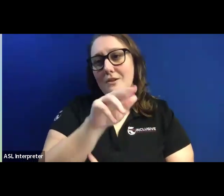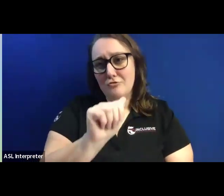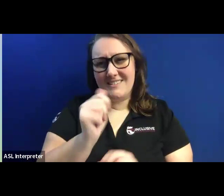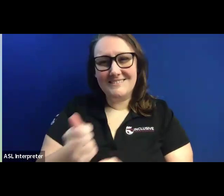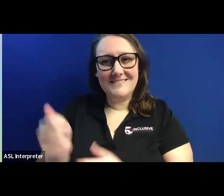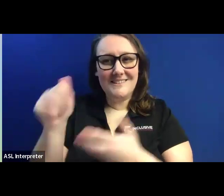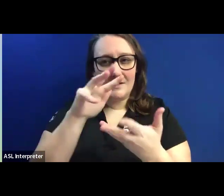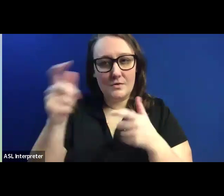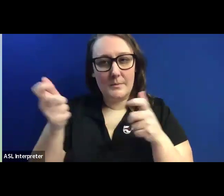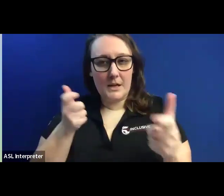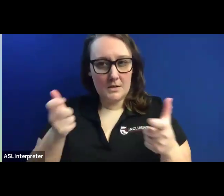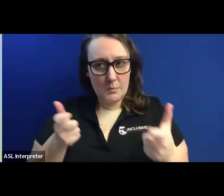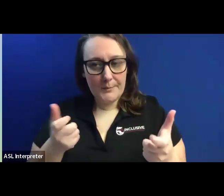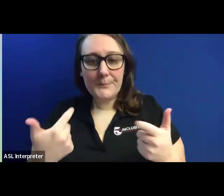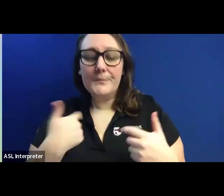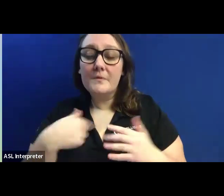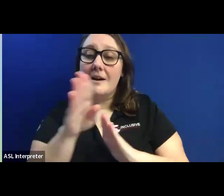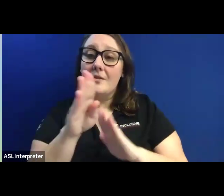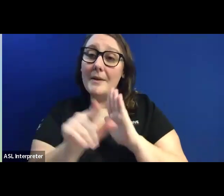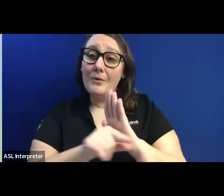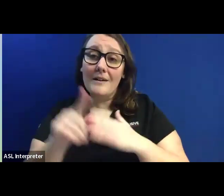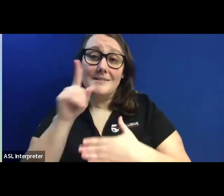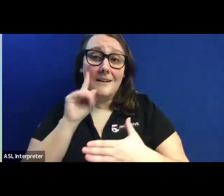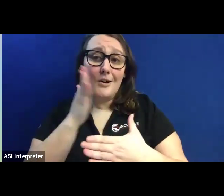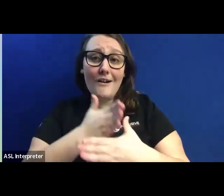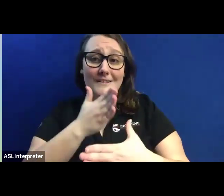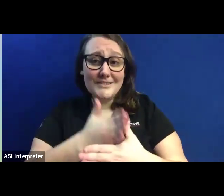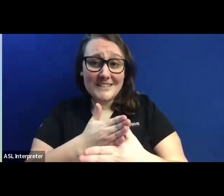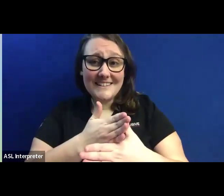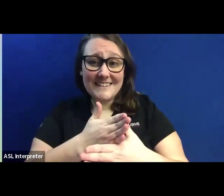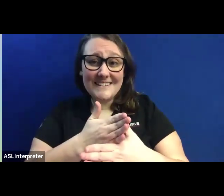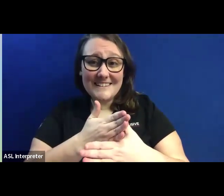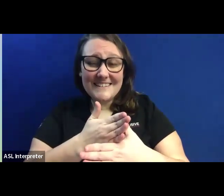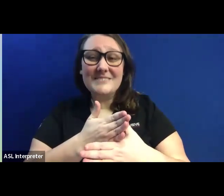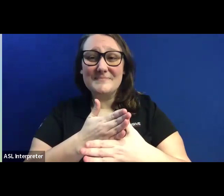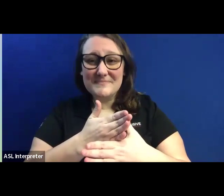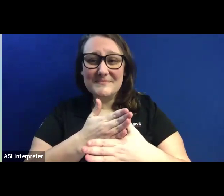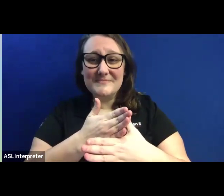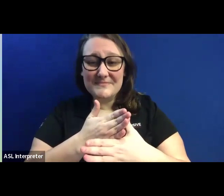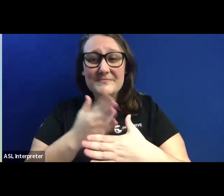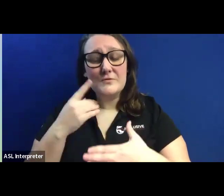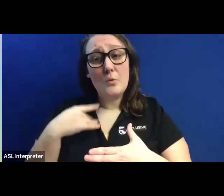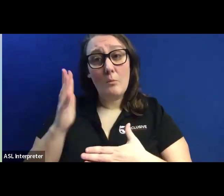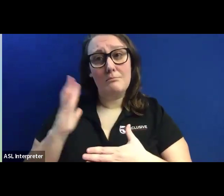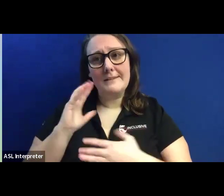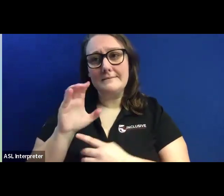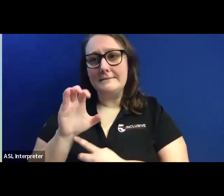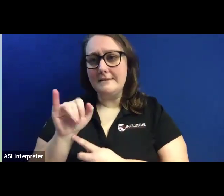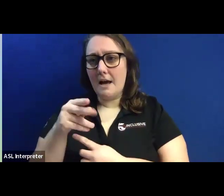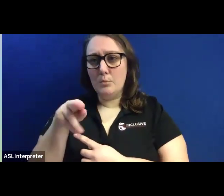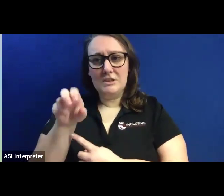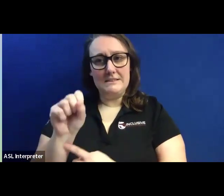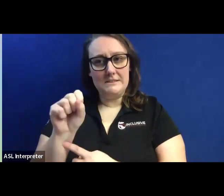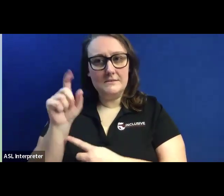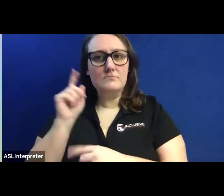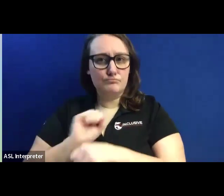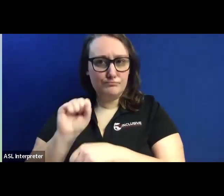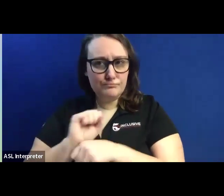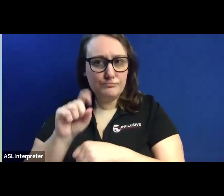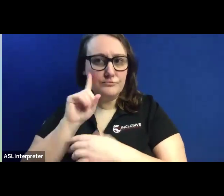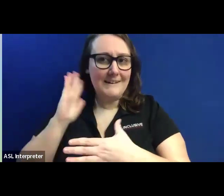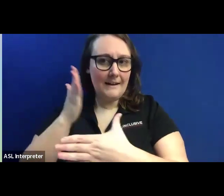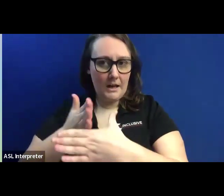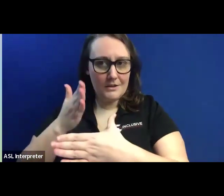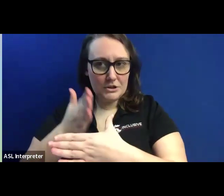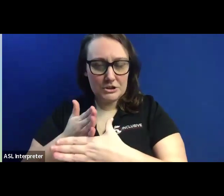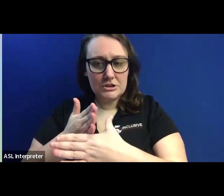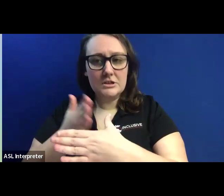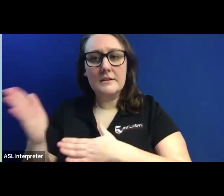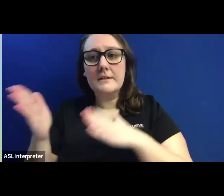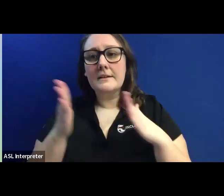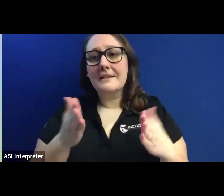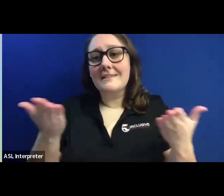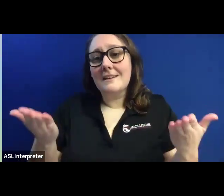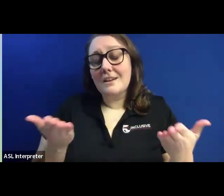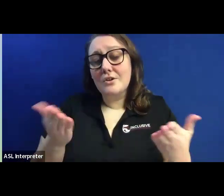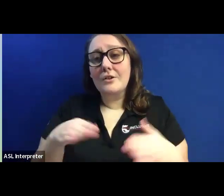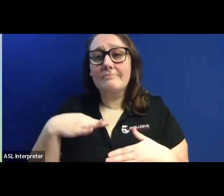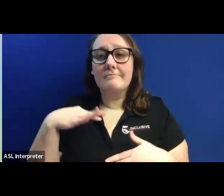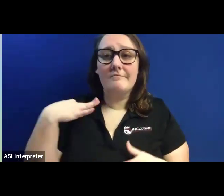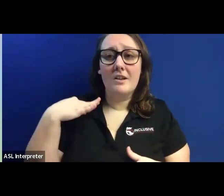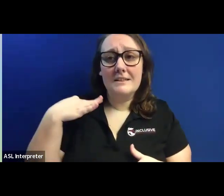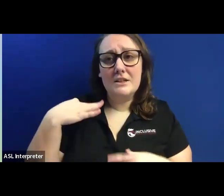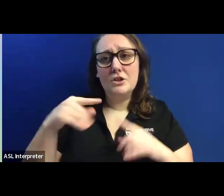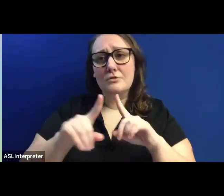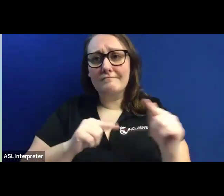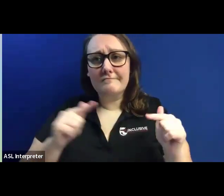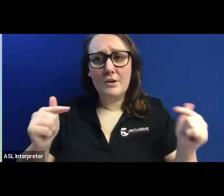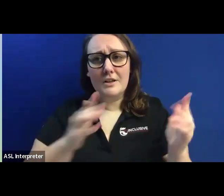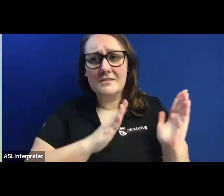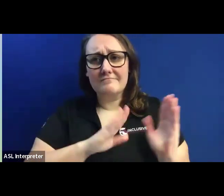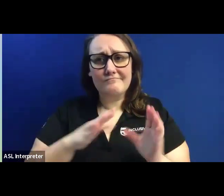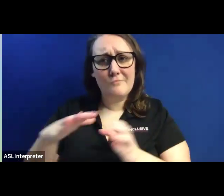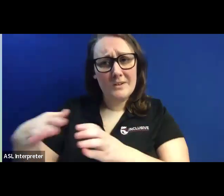So I do have a background in psychology, which I thank Jesus I was able to do back in Cyprus and during my four-year period, I was able to volunteer with various organizations and NGOs which include Caritas and also Hope for Children.